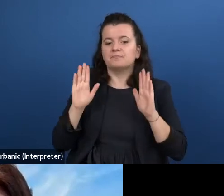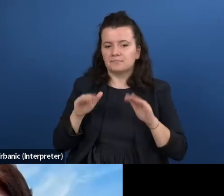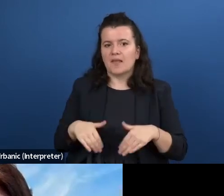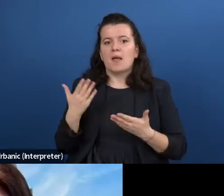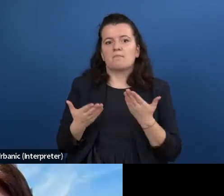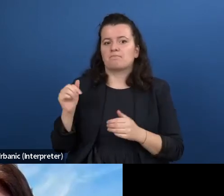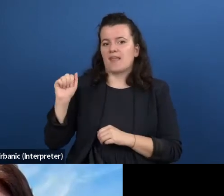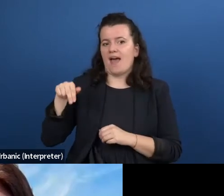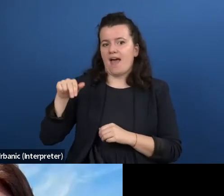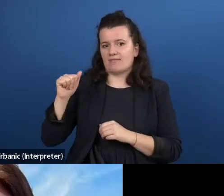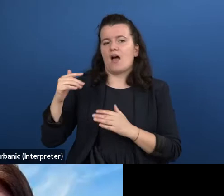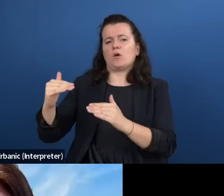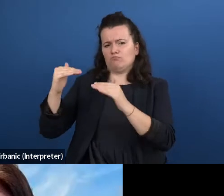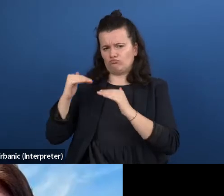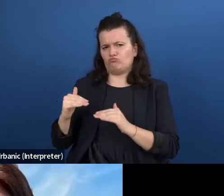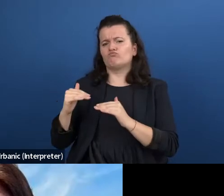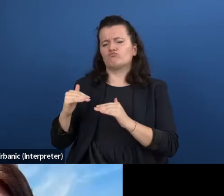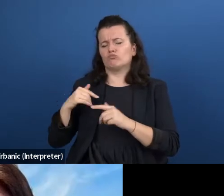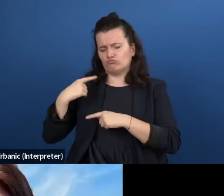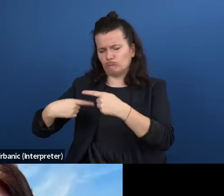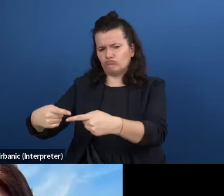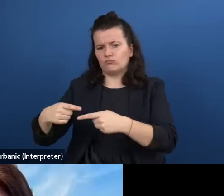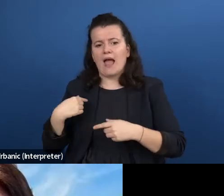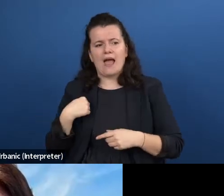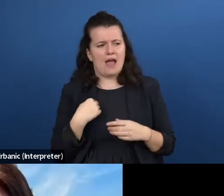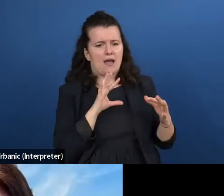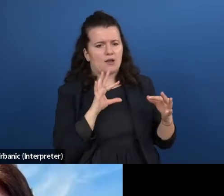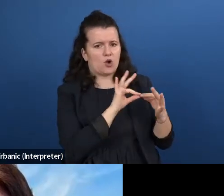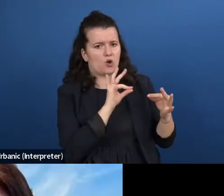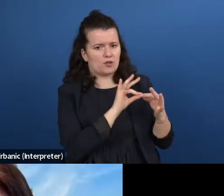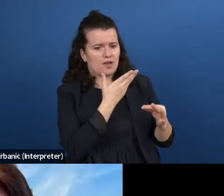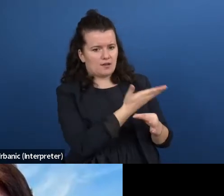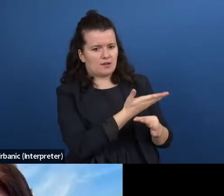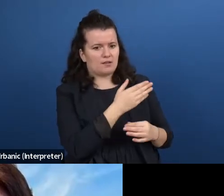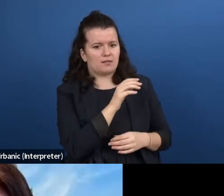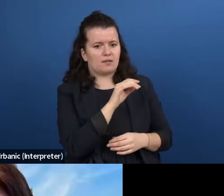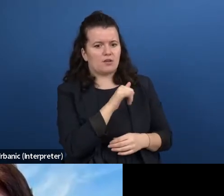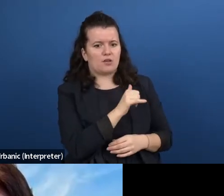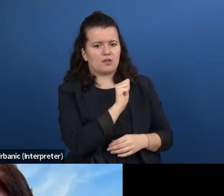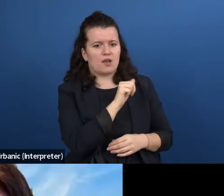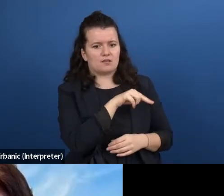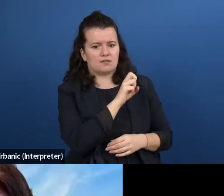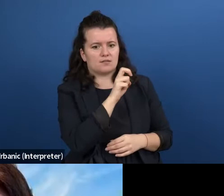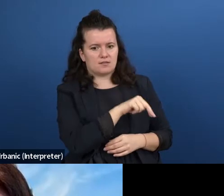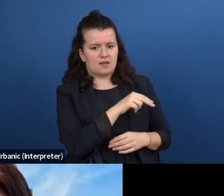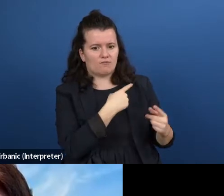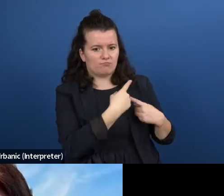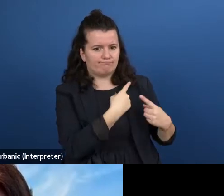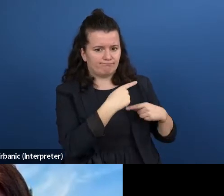I will try to communicate with Zsuzsanna Yes, we can, and given this technical problem,